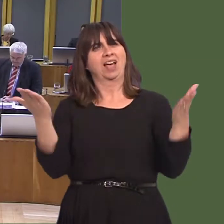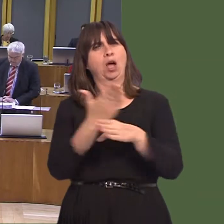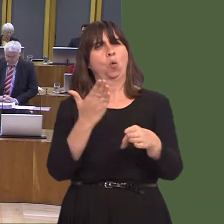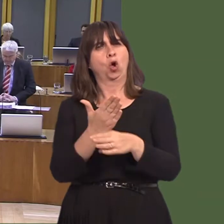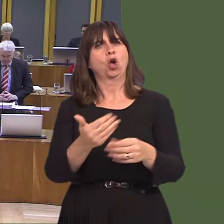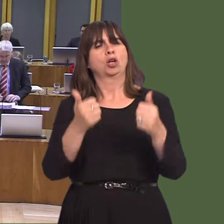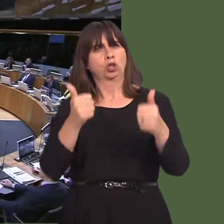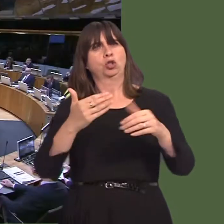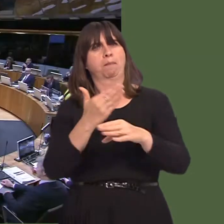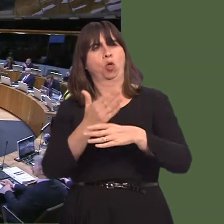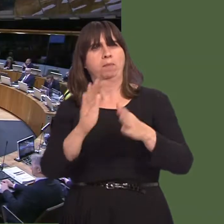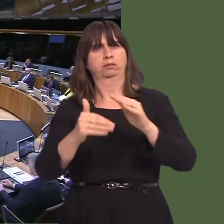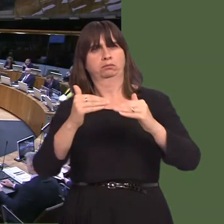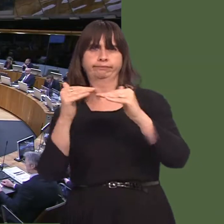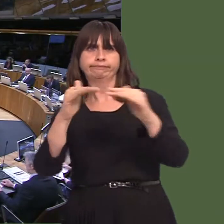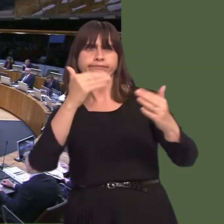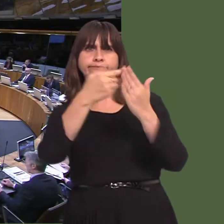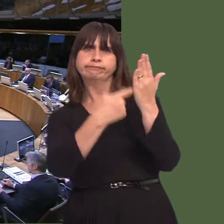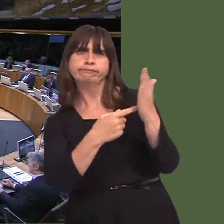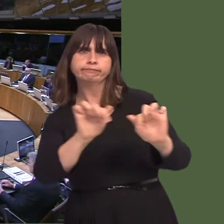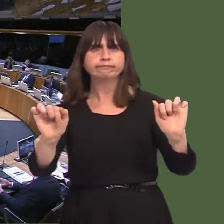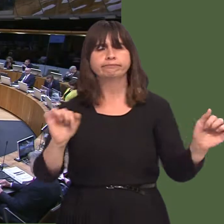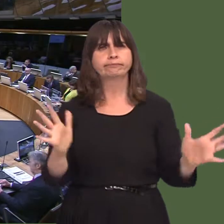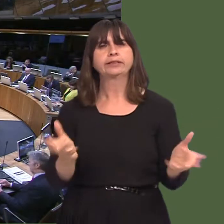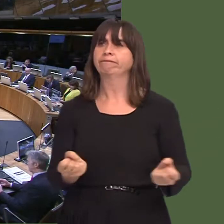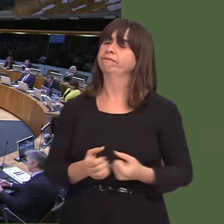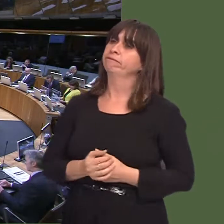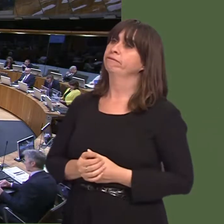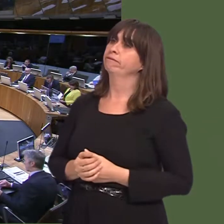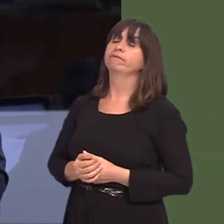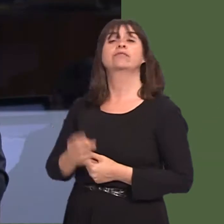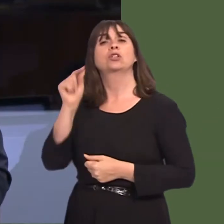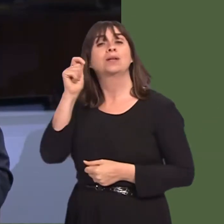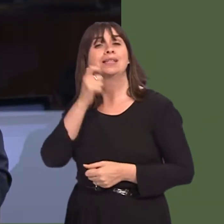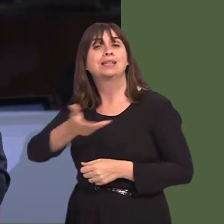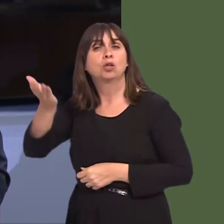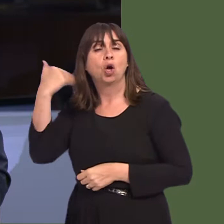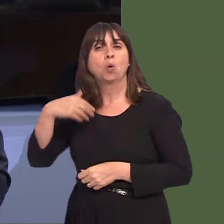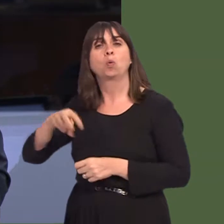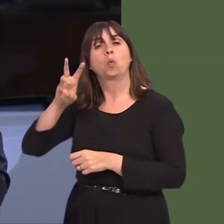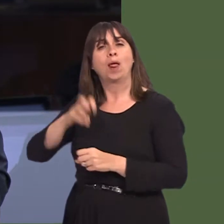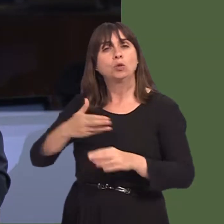Nick Ramsay AM: First Minister, 20 years ago, Welsh and Scottish workers had identical pay